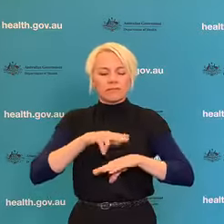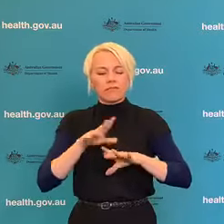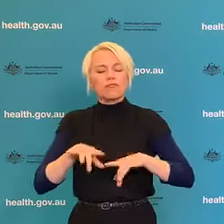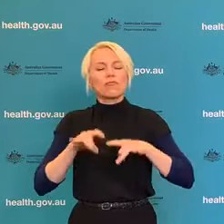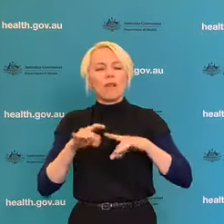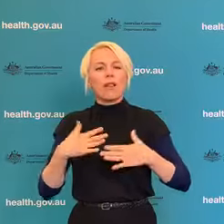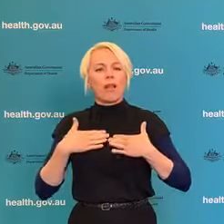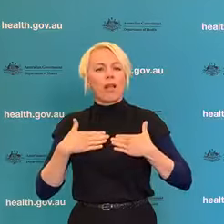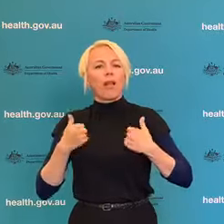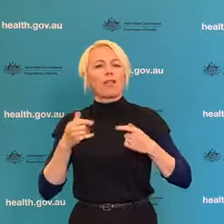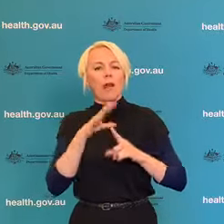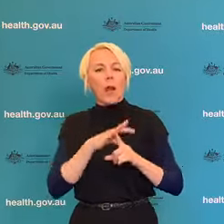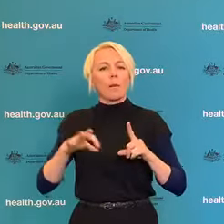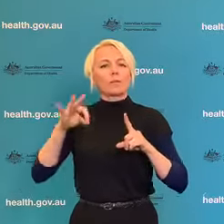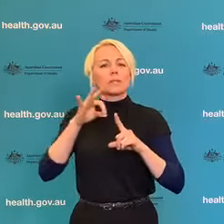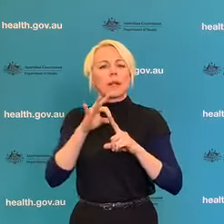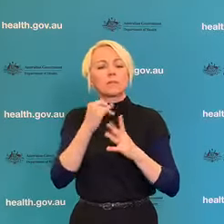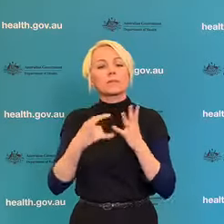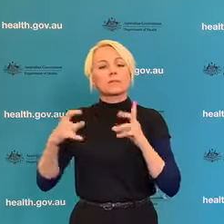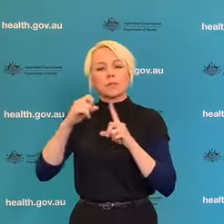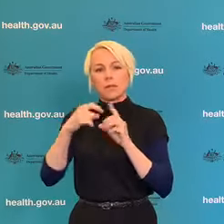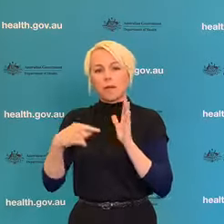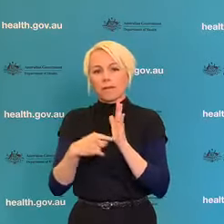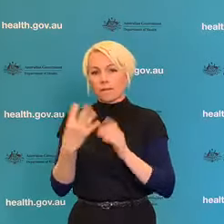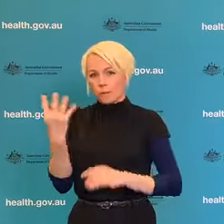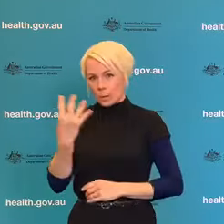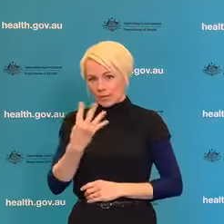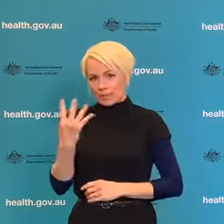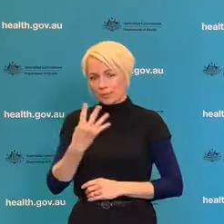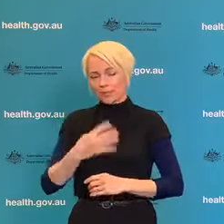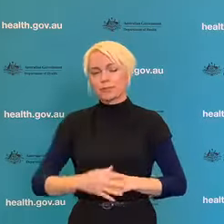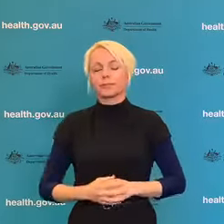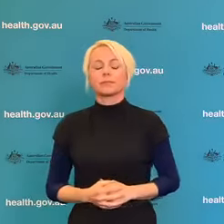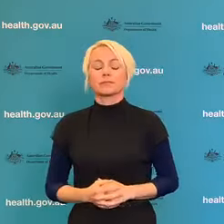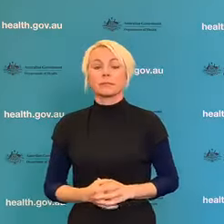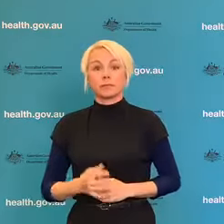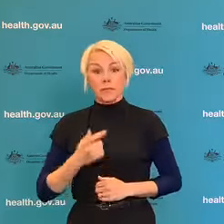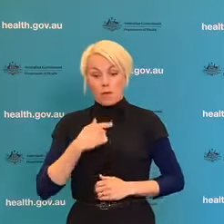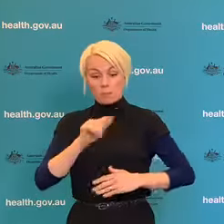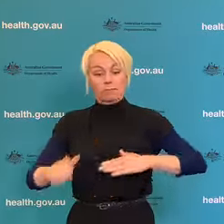September the 14th. Firstly, as the Chief Nursing and Midwifery